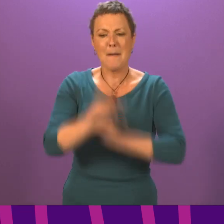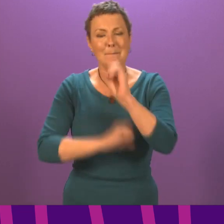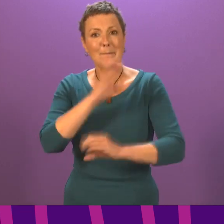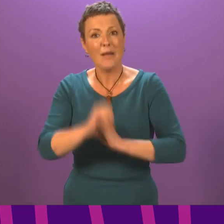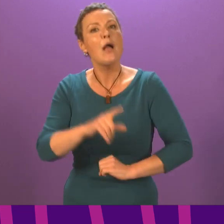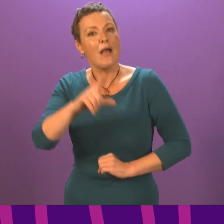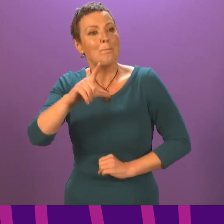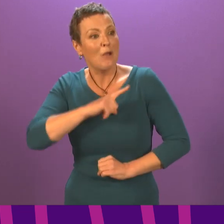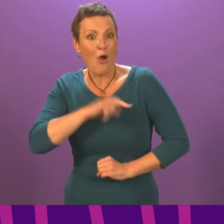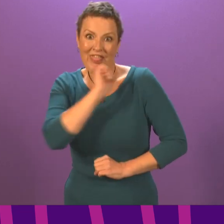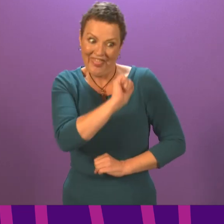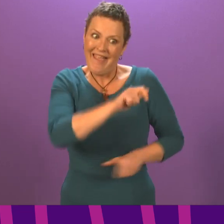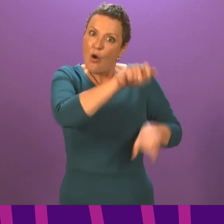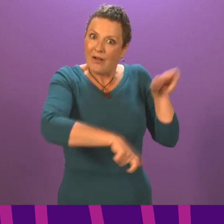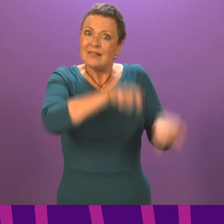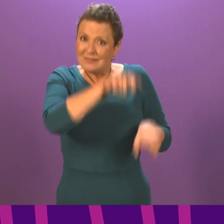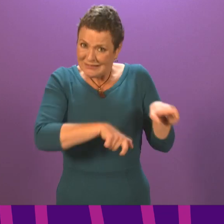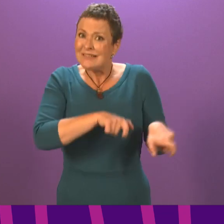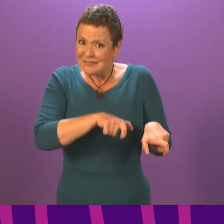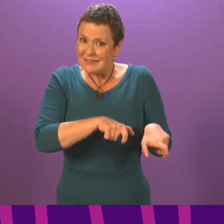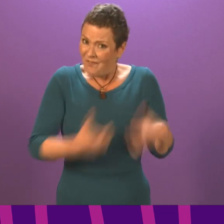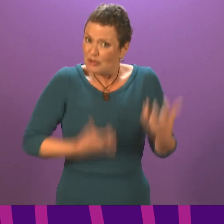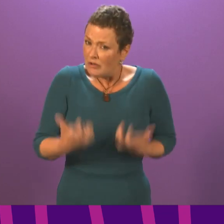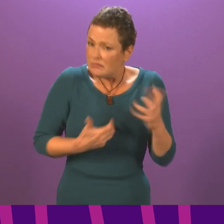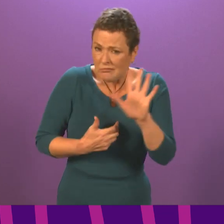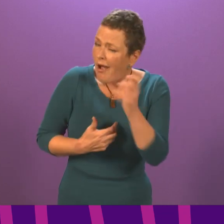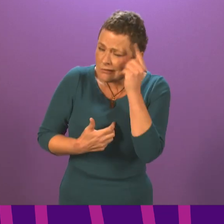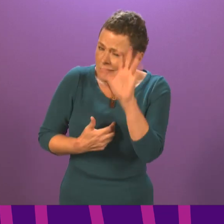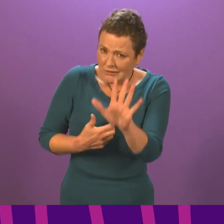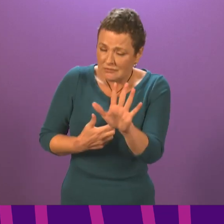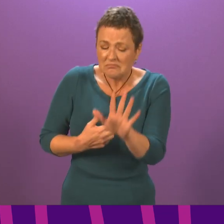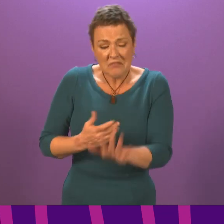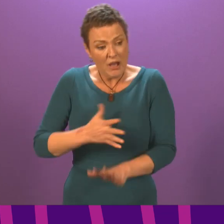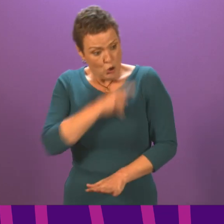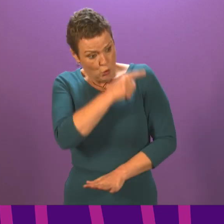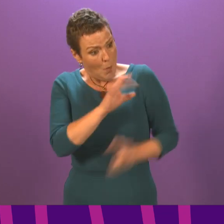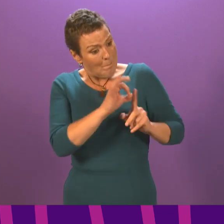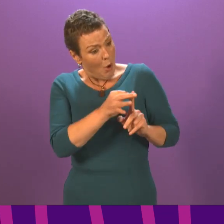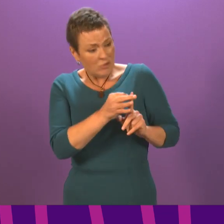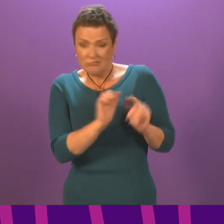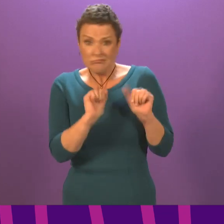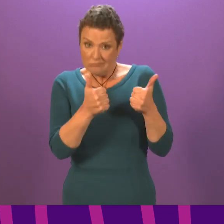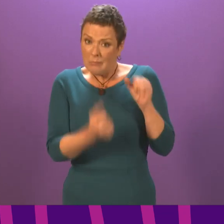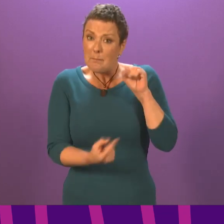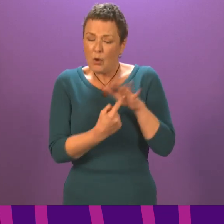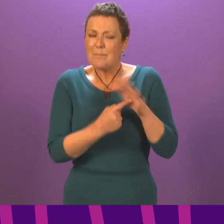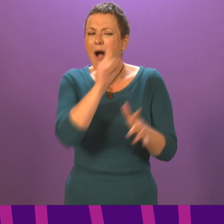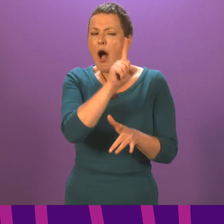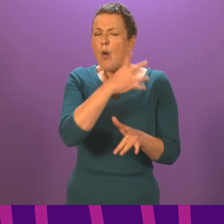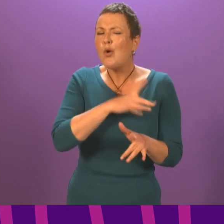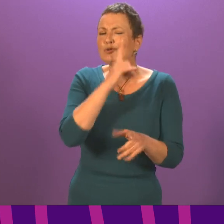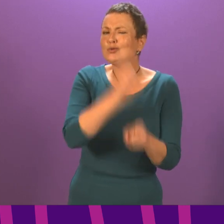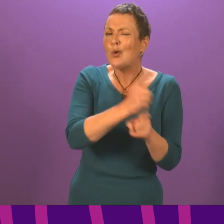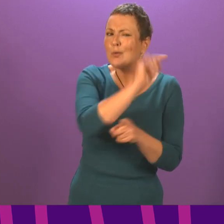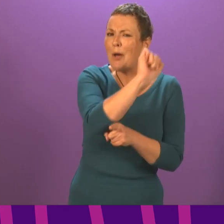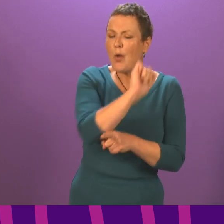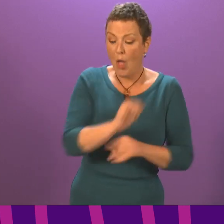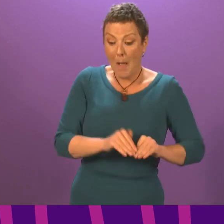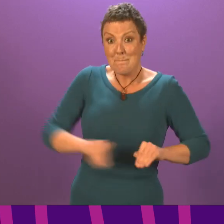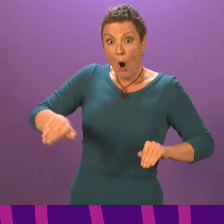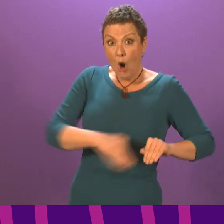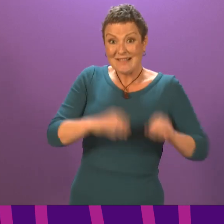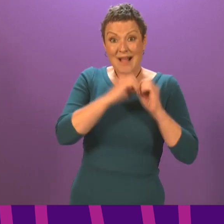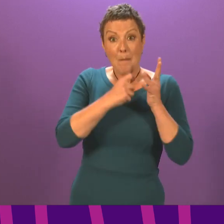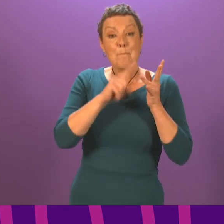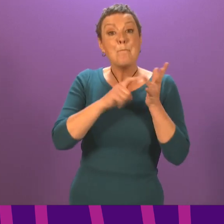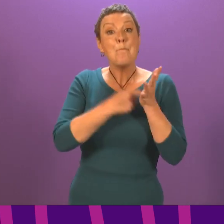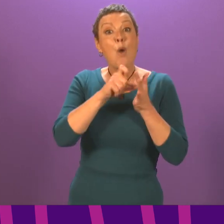I point out that, although the Scottish Borders area remains in level 1, and I hope that that